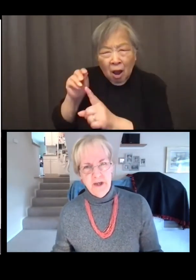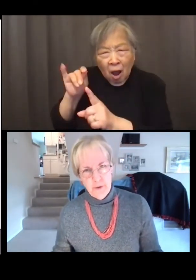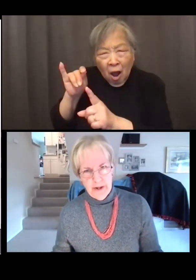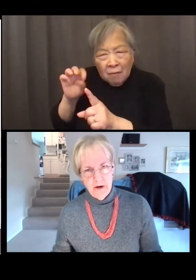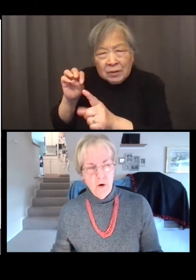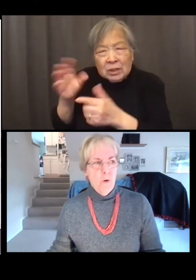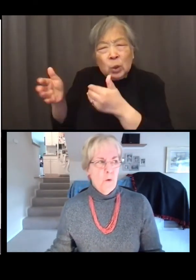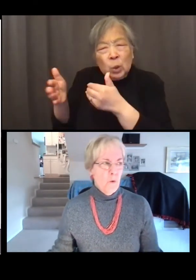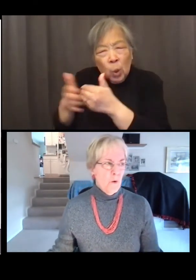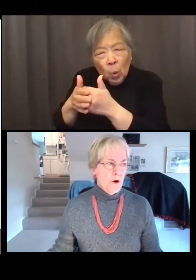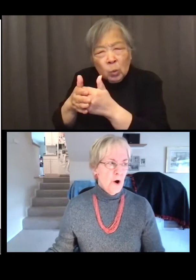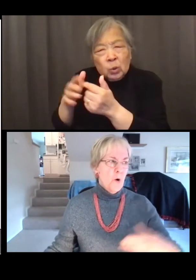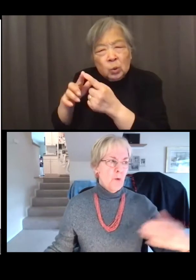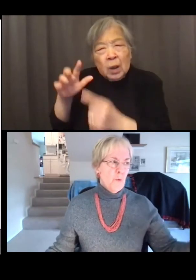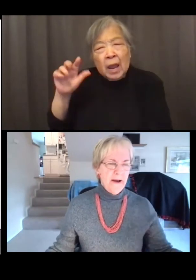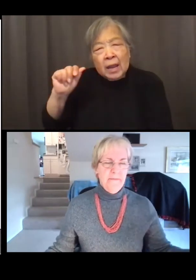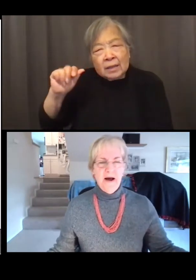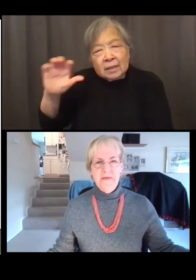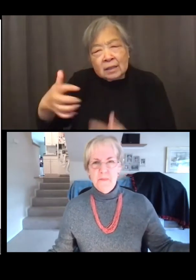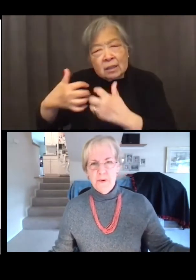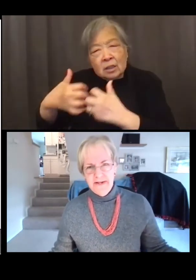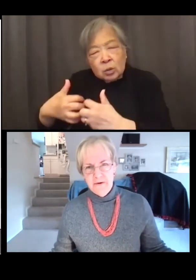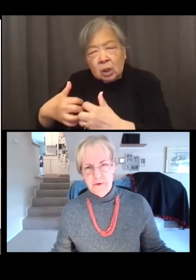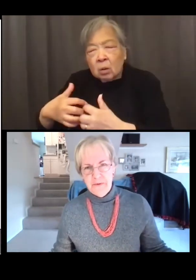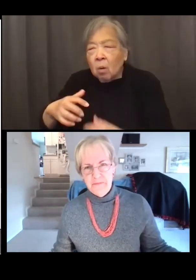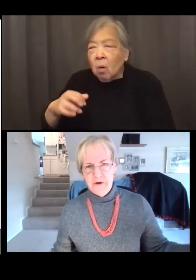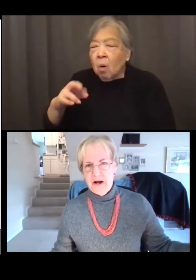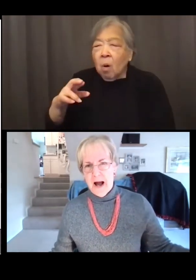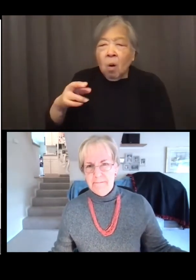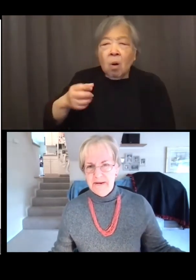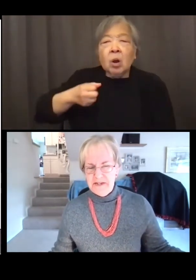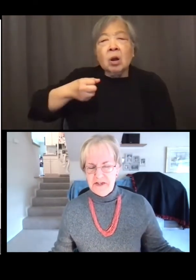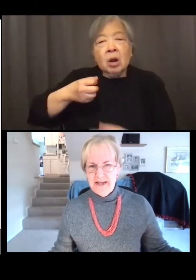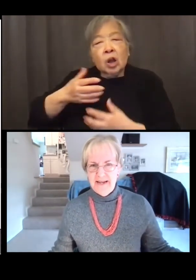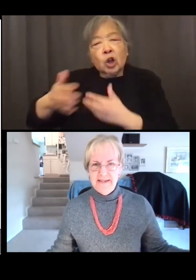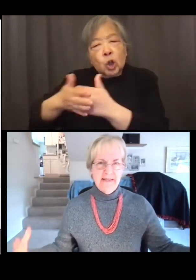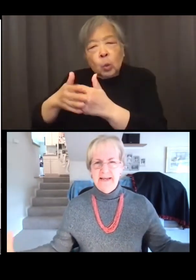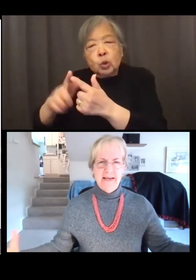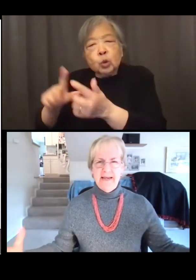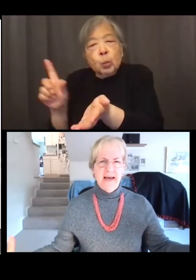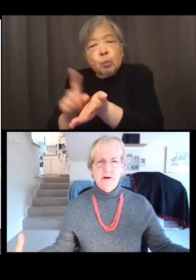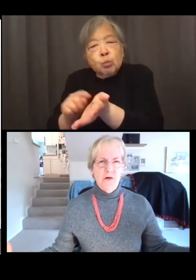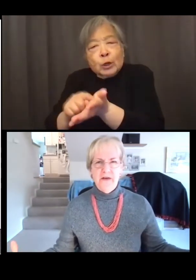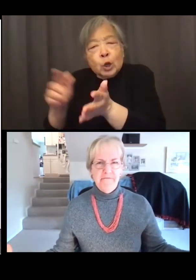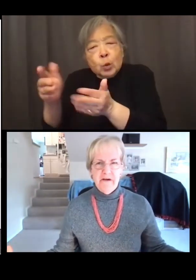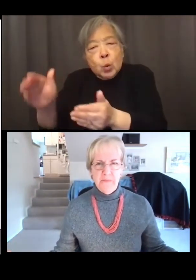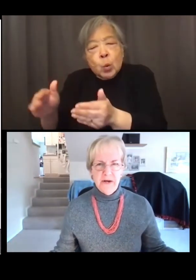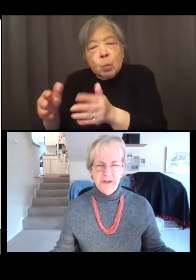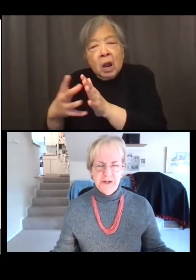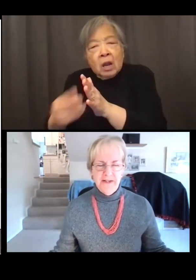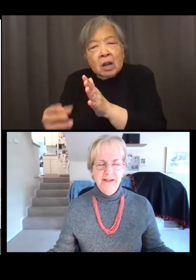unit or right by the printing room where the copy machine is they get all of that vibration